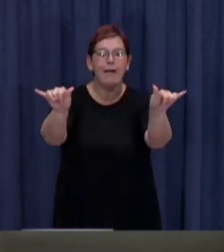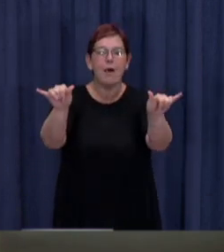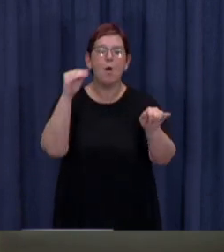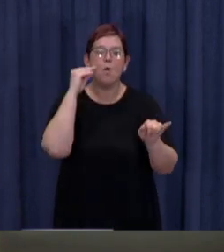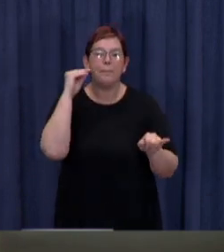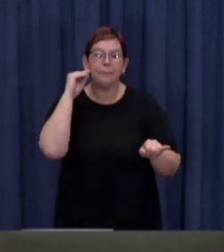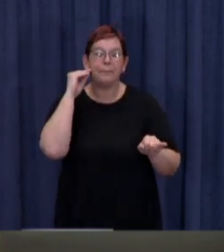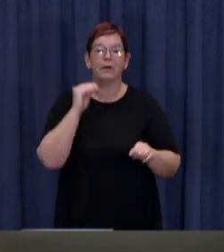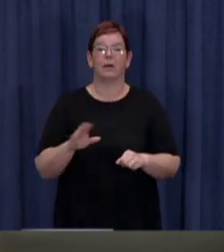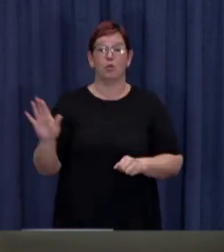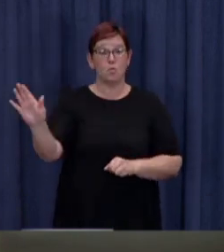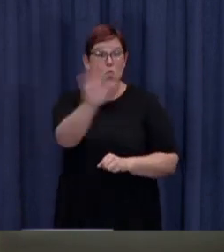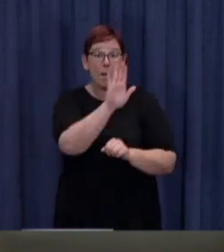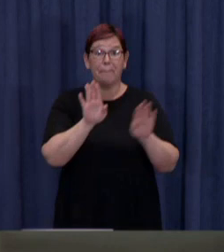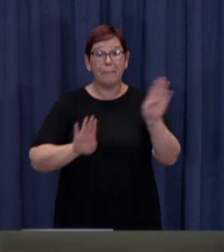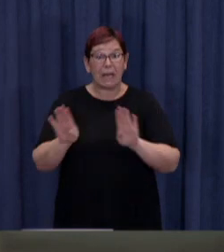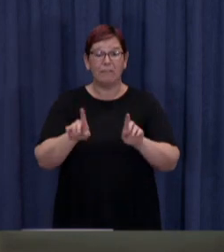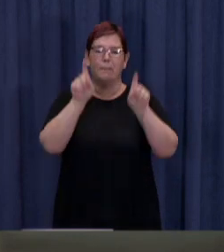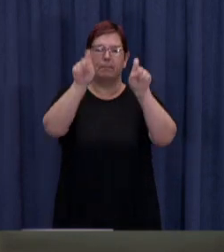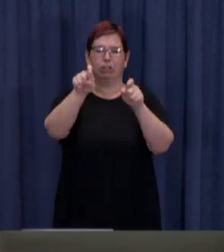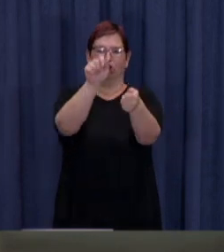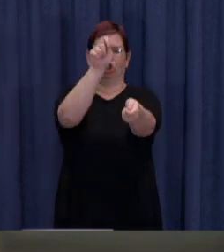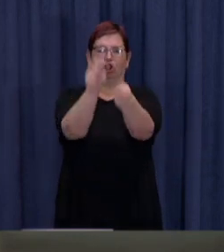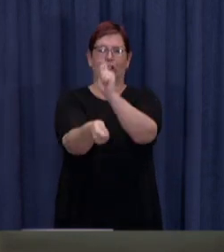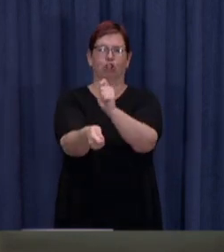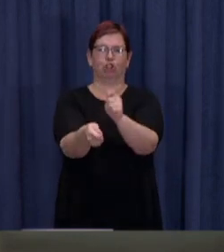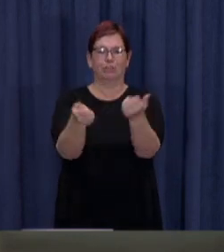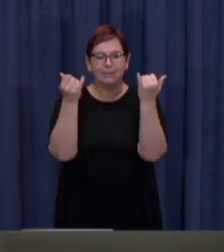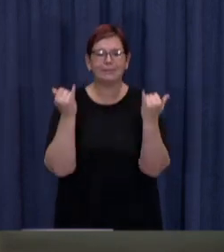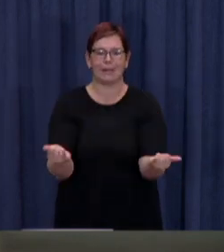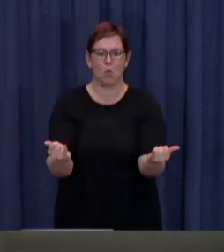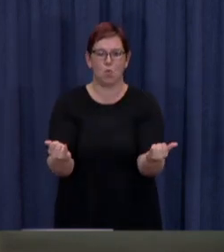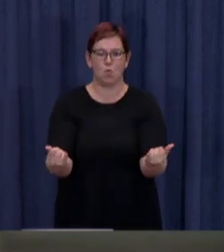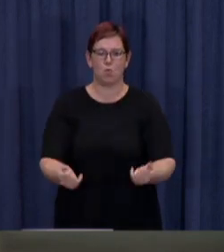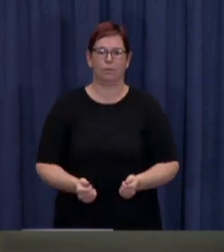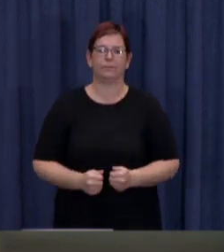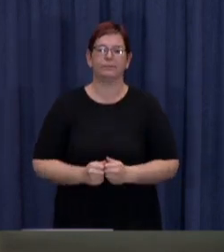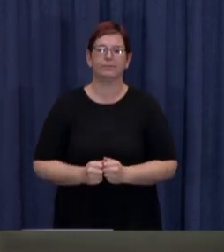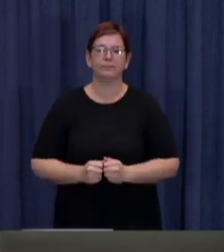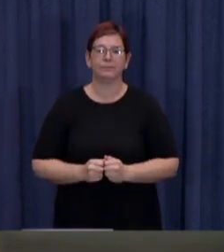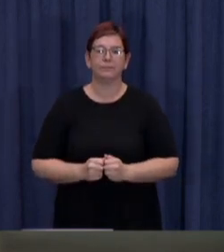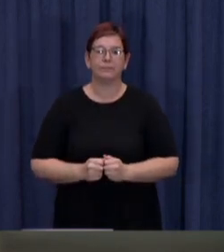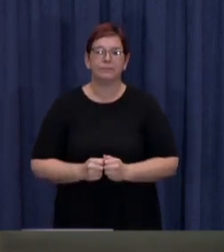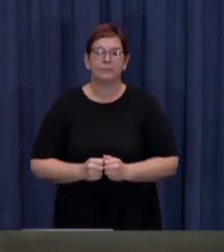I continue to ask all non-essential businesses to close as the Medical Officer of Health has urged